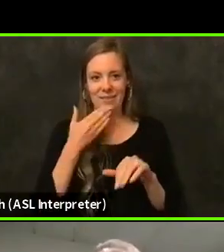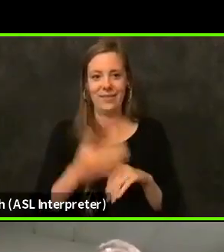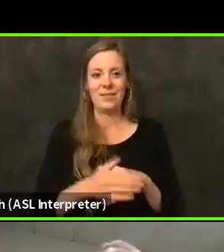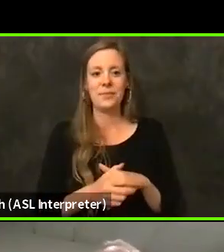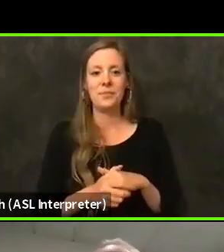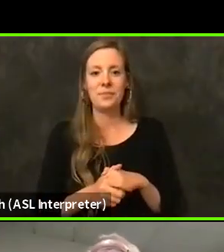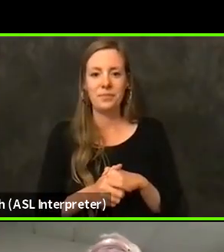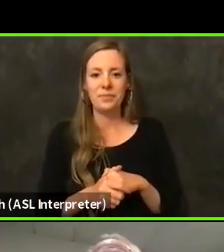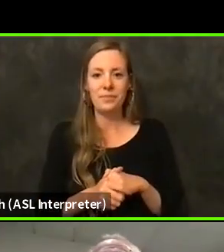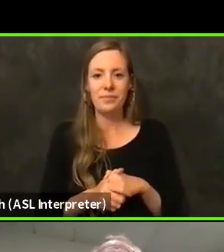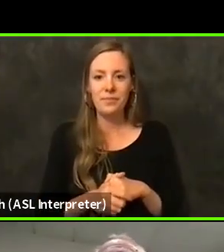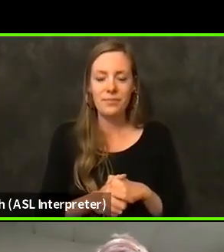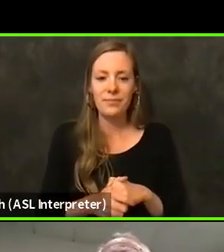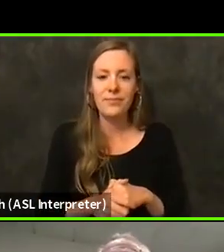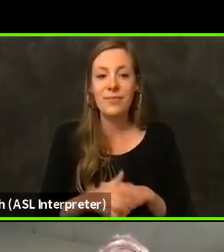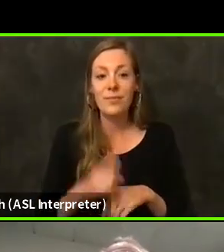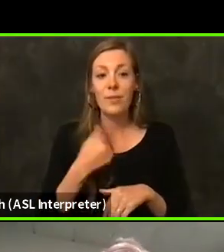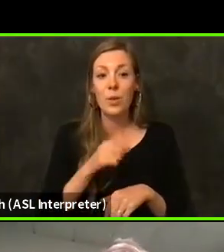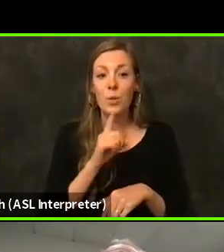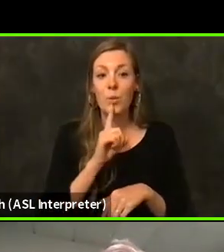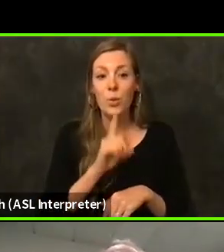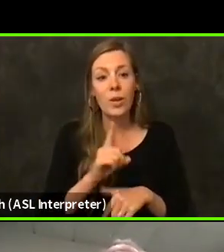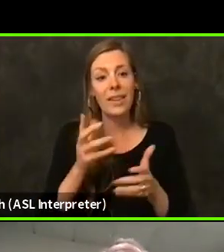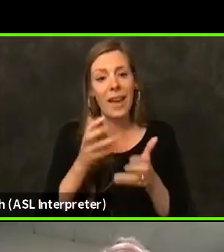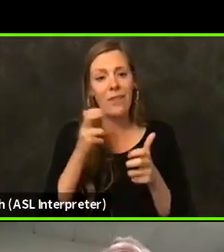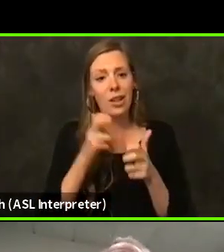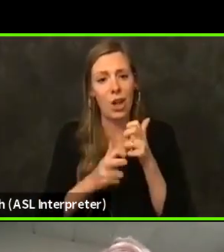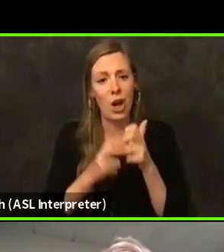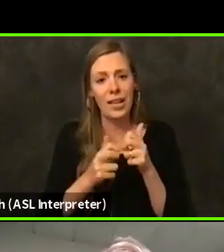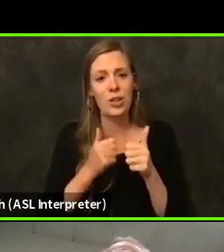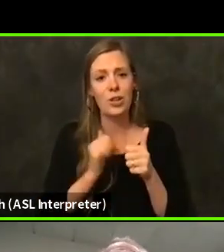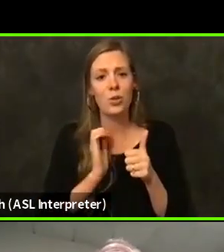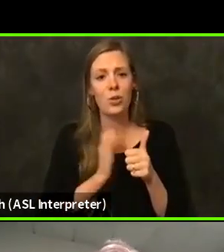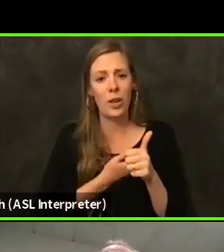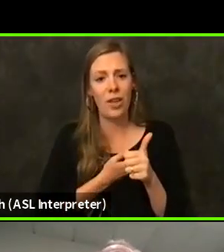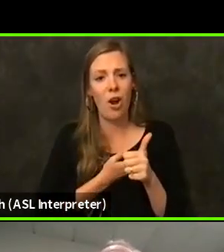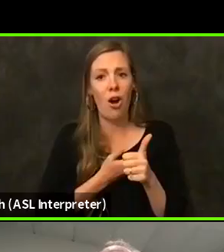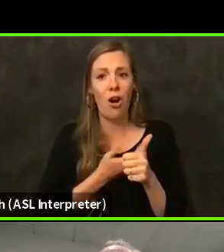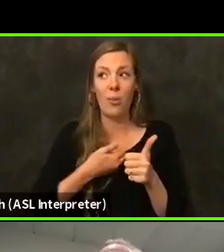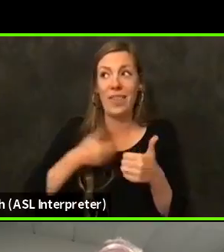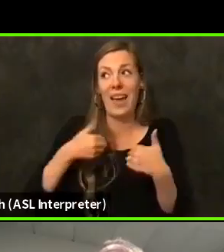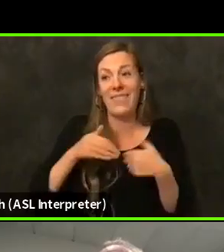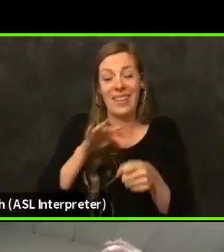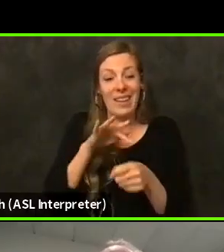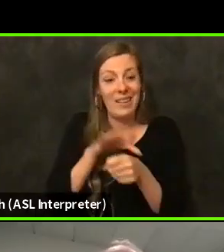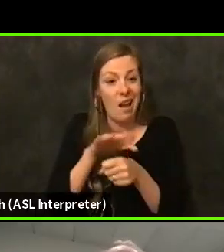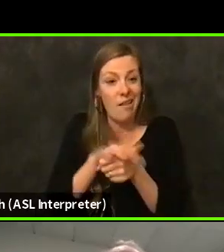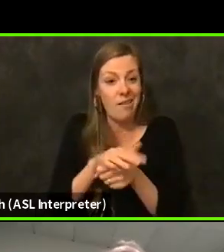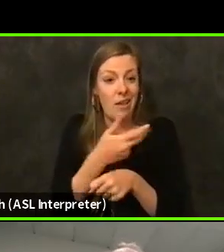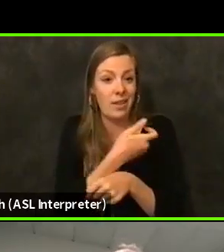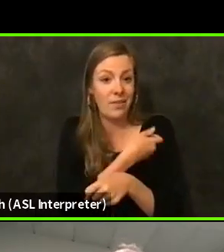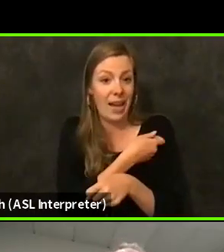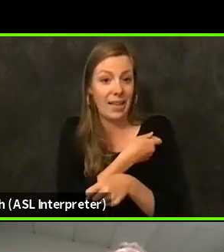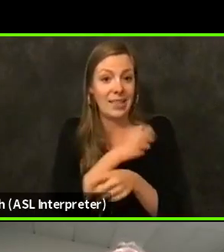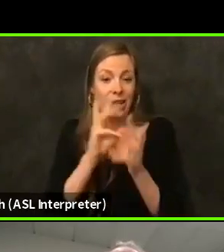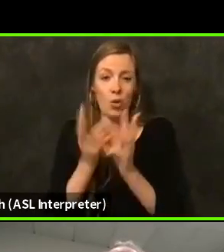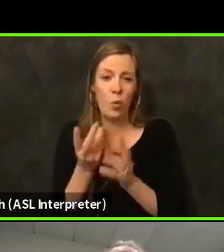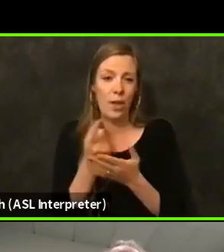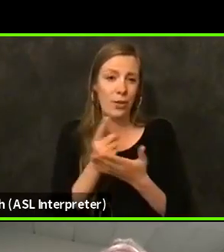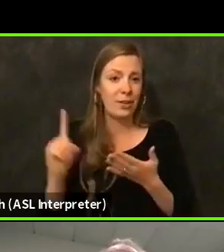So we really had a lot of issues with our supply of vaccine. And the weather last week in the Midwest